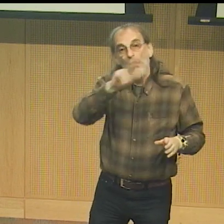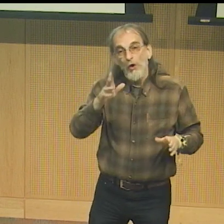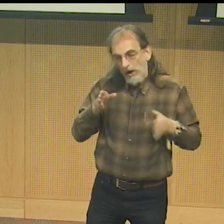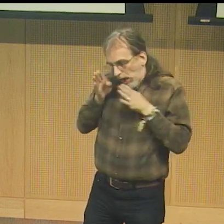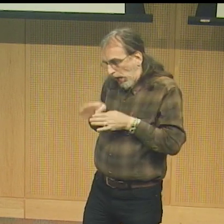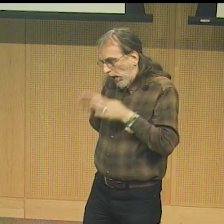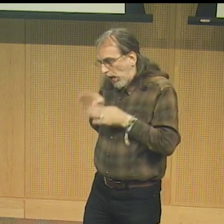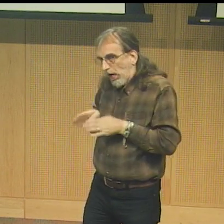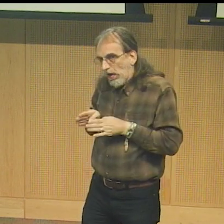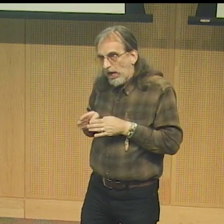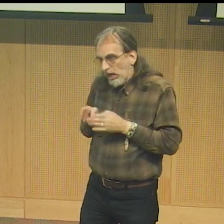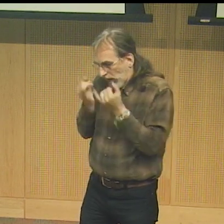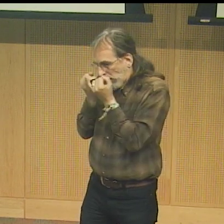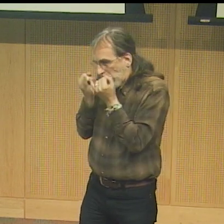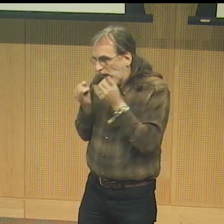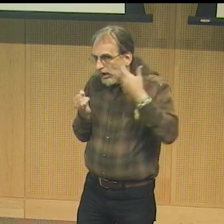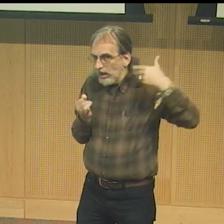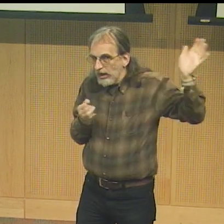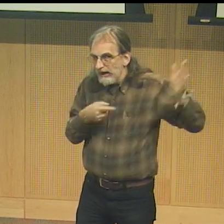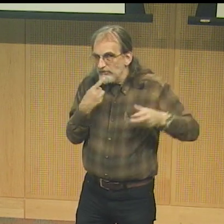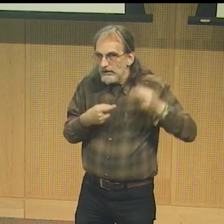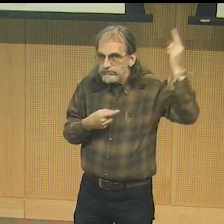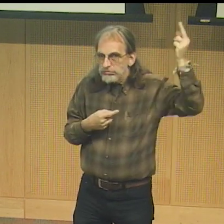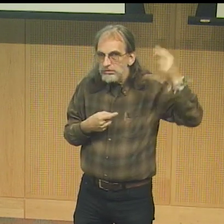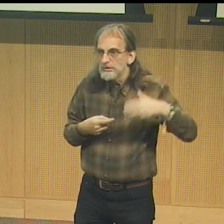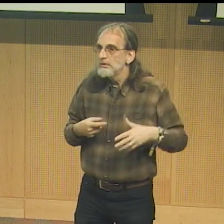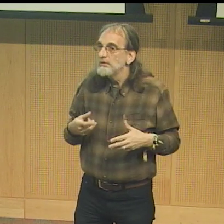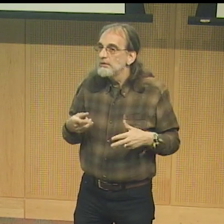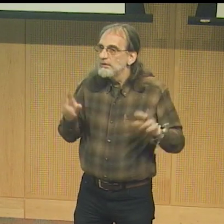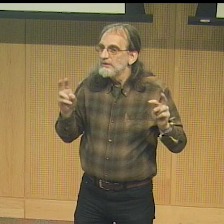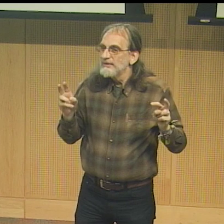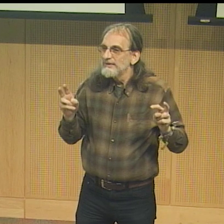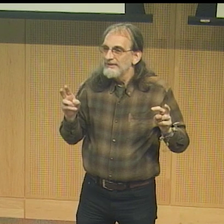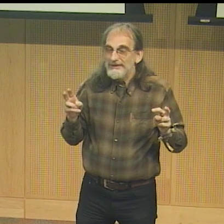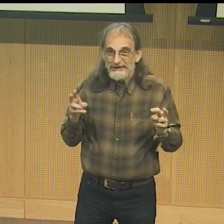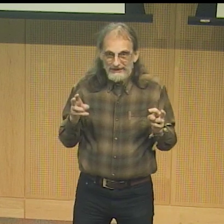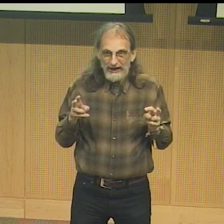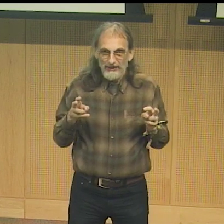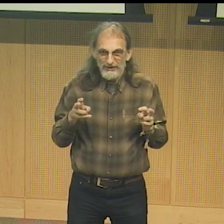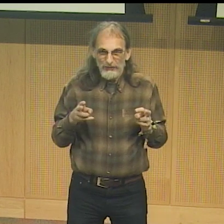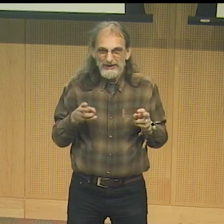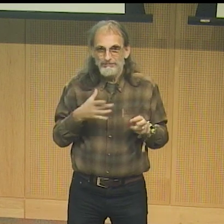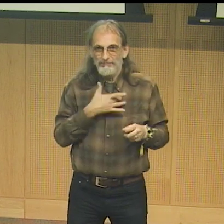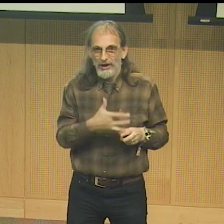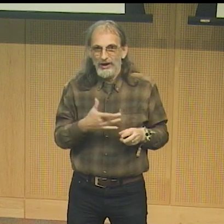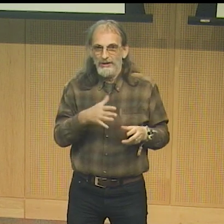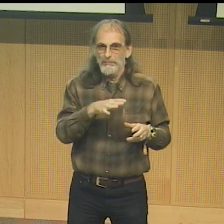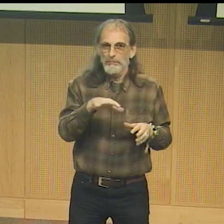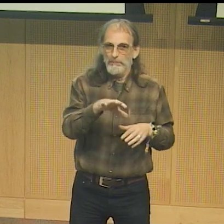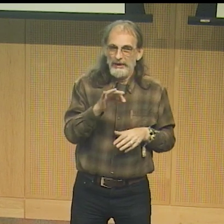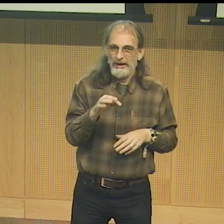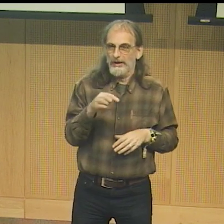Or you may solely focus on your Deaf culture and ignore the majority culture.